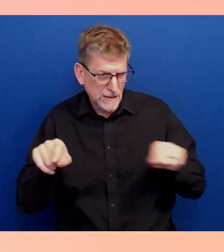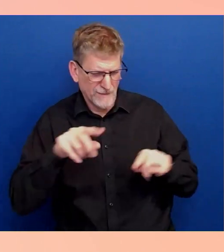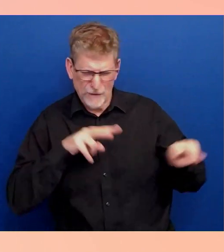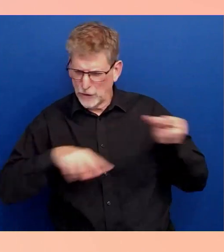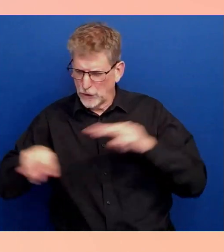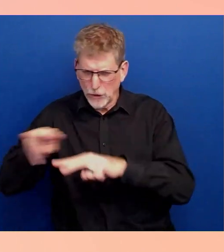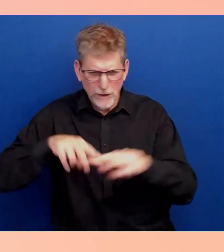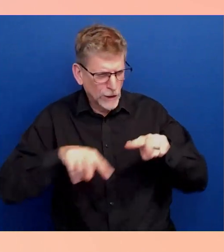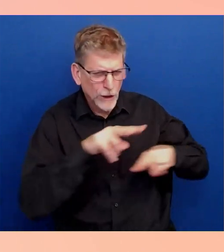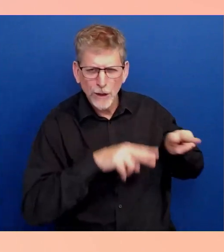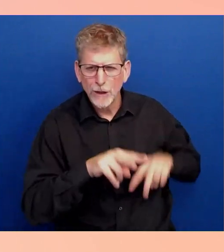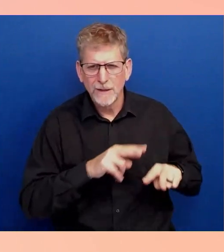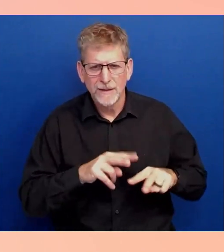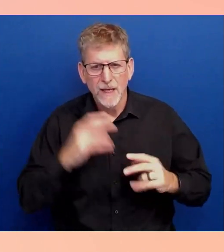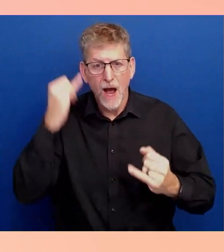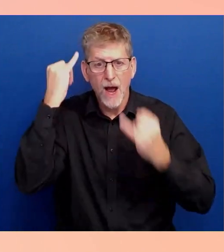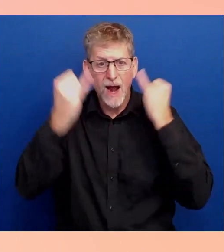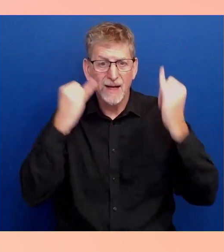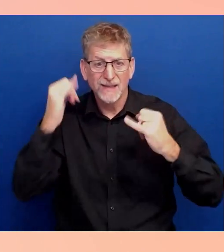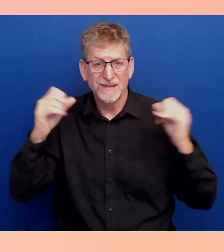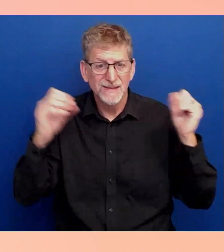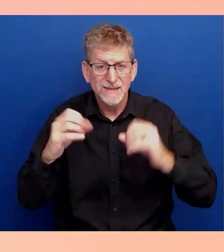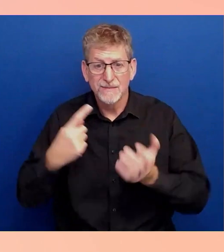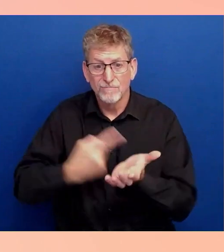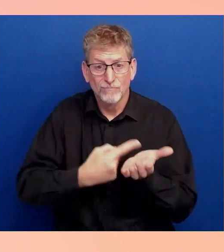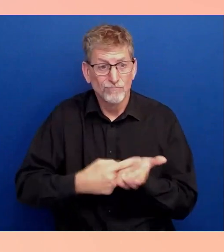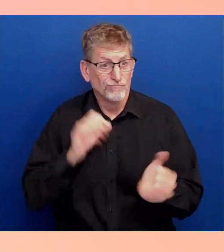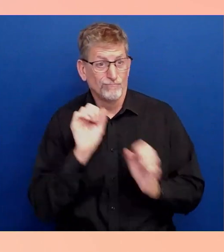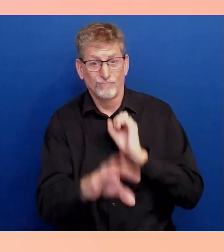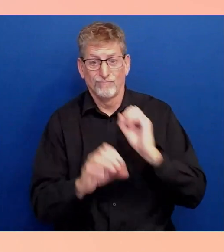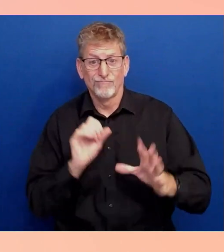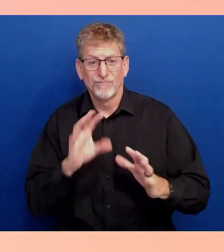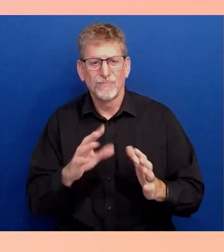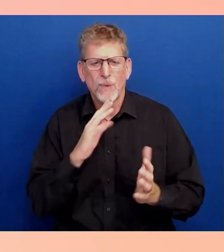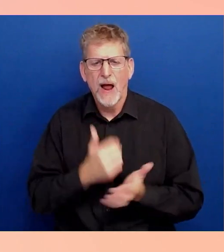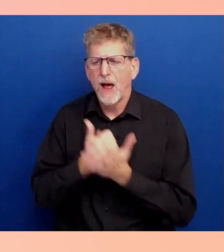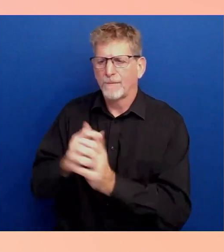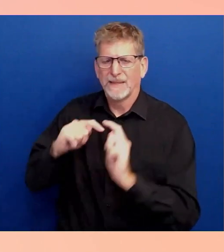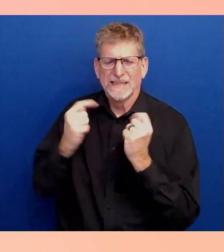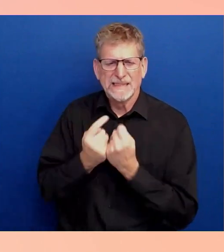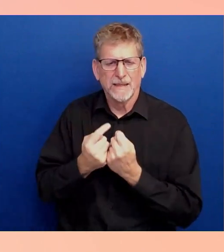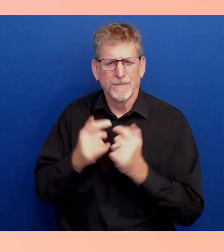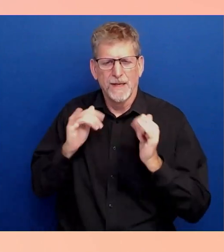my team to really focus on human-centered nature of things. It allows us to think more deeply,